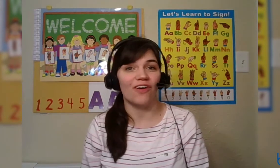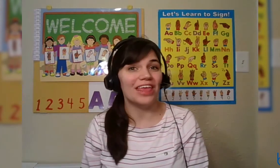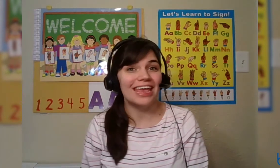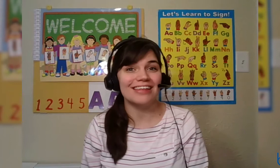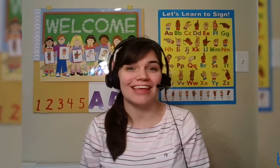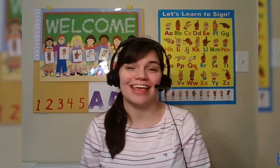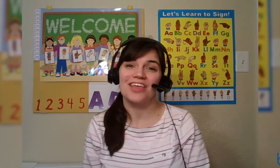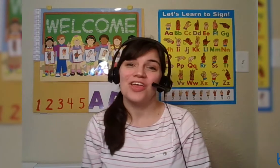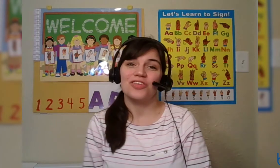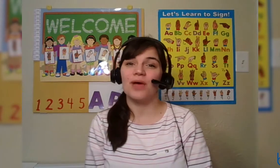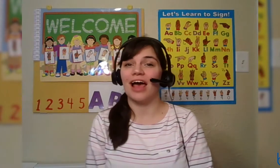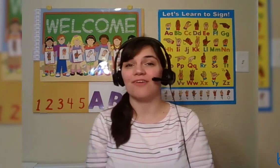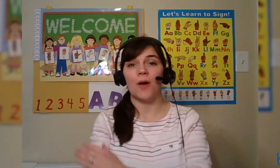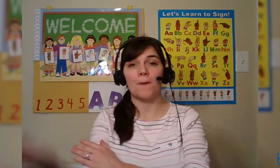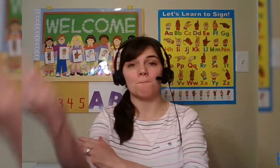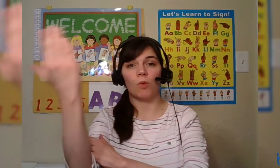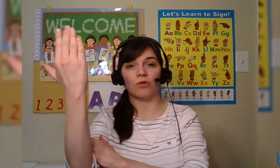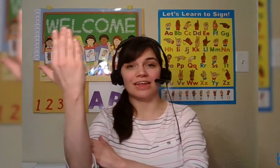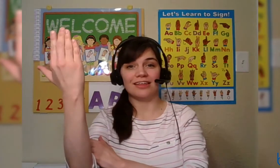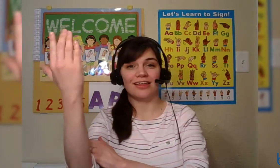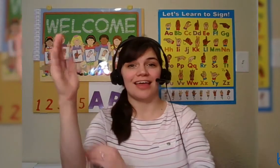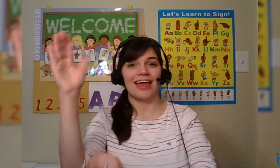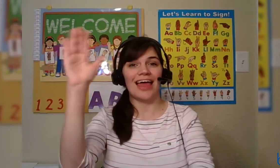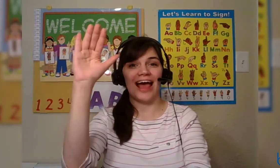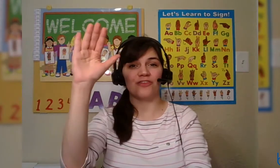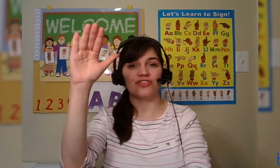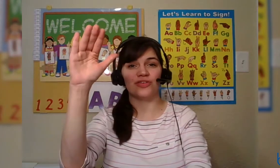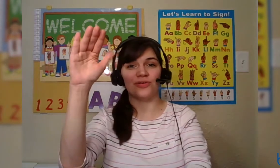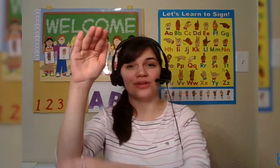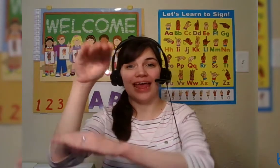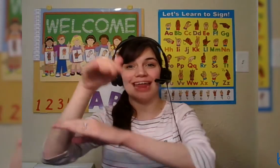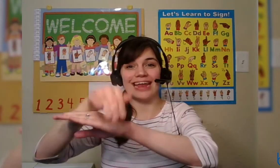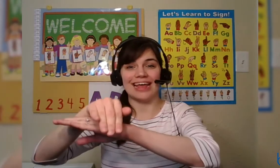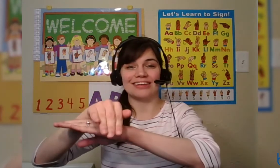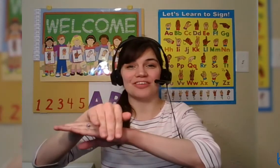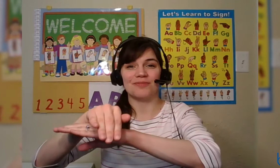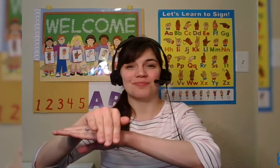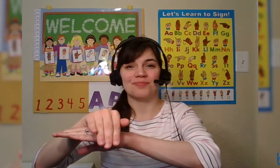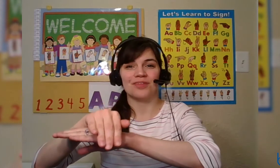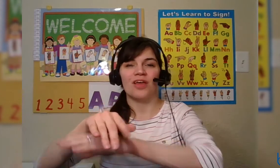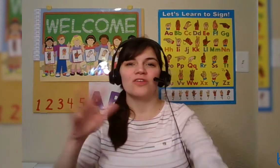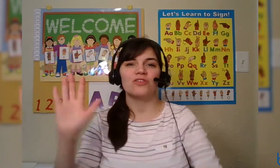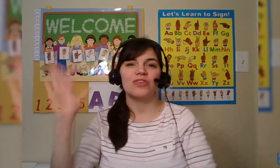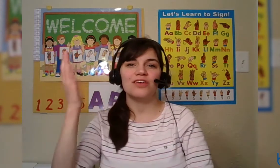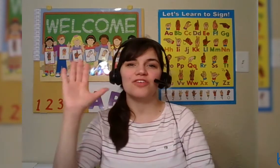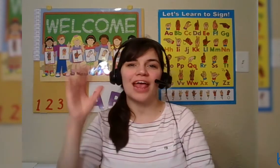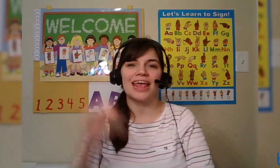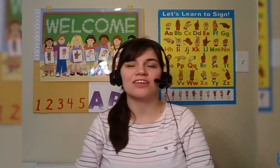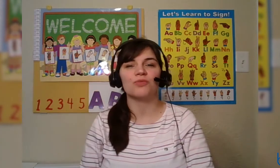all, in a day you have morning, afternoon, and night. So think of your hand as